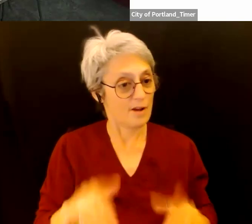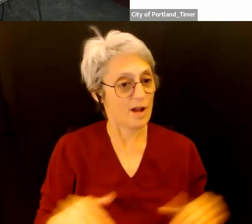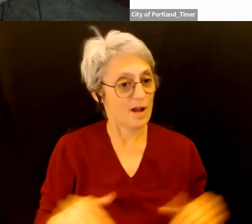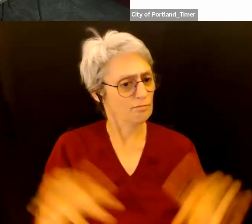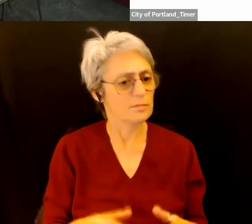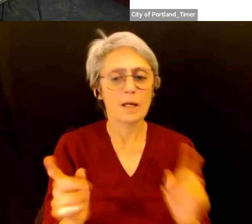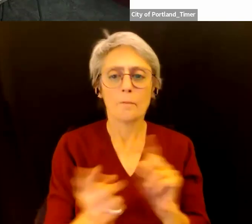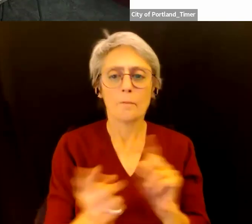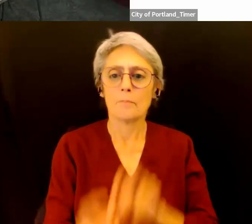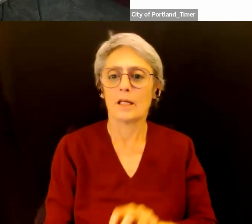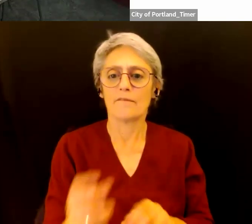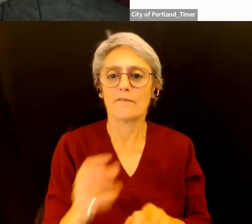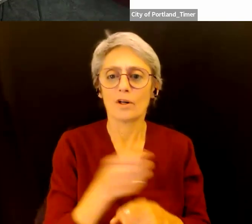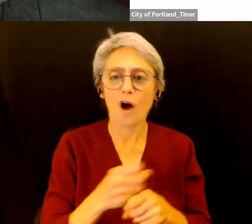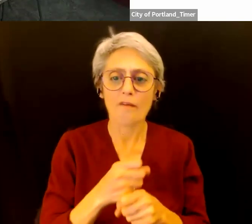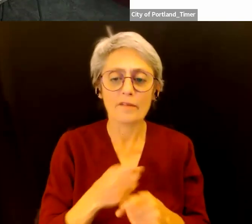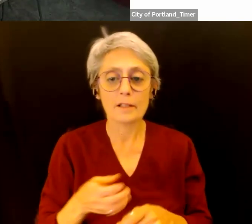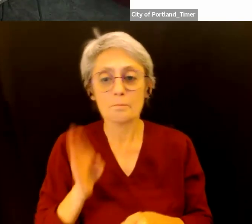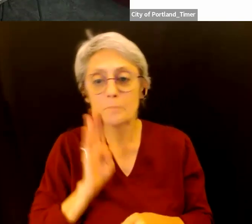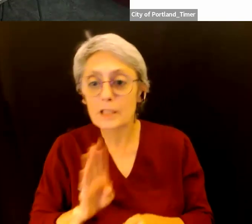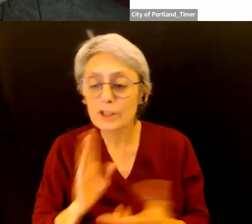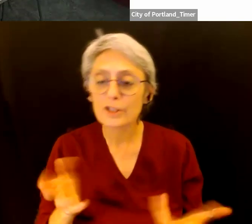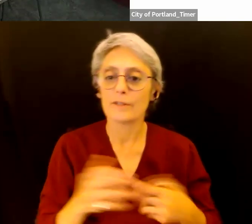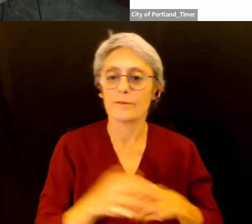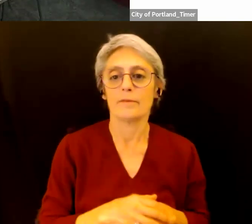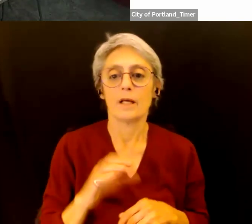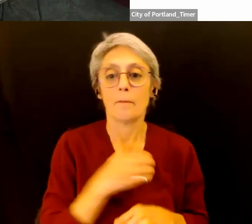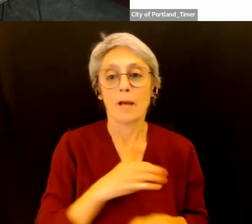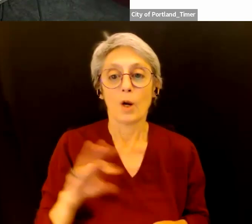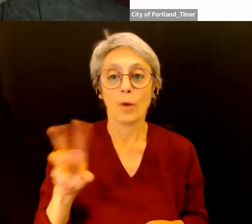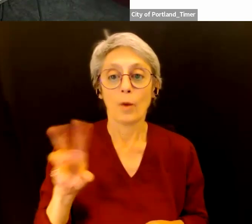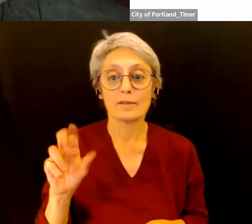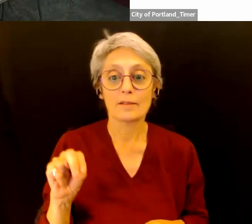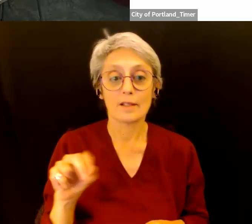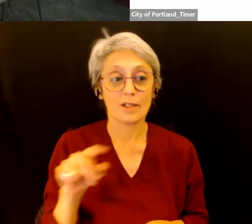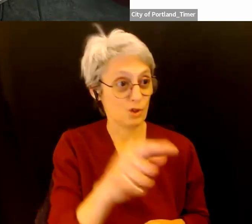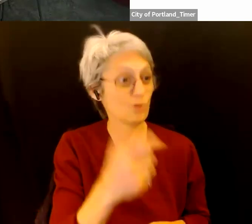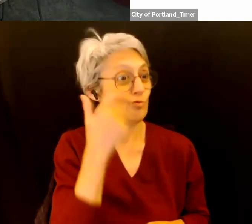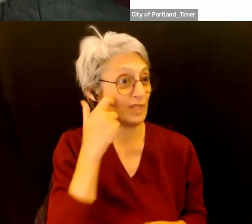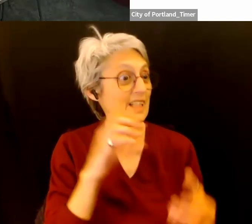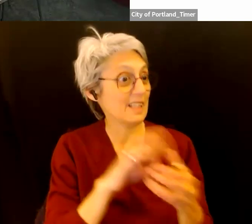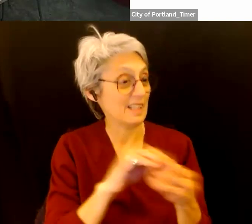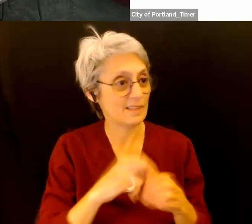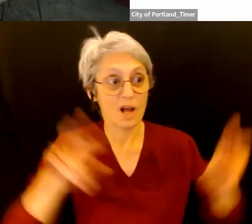And a beer. Mayor Wilson, you recently said, and I quote.